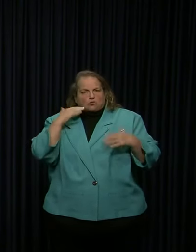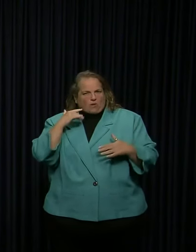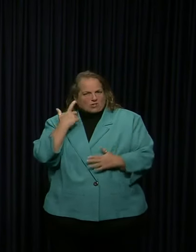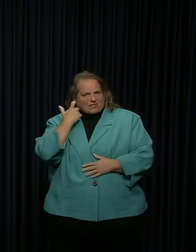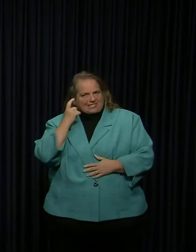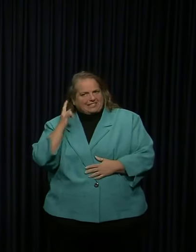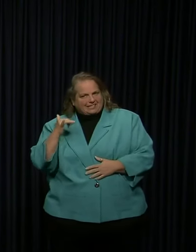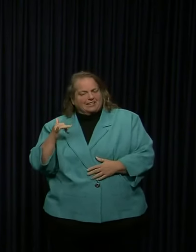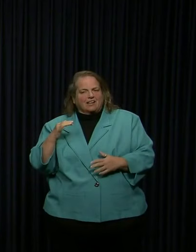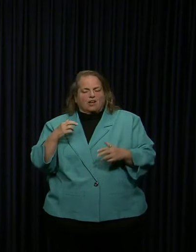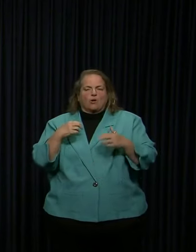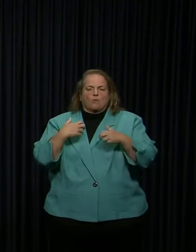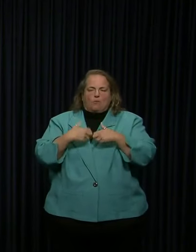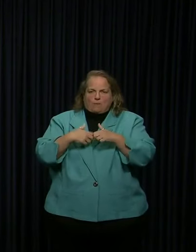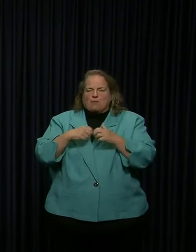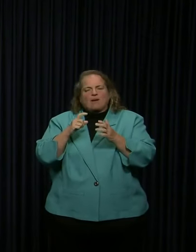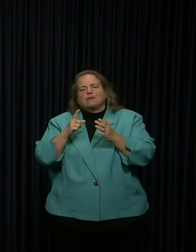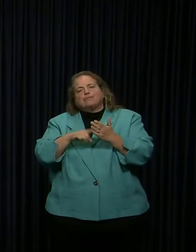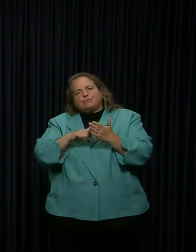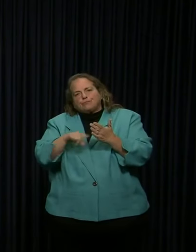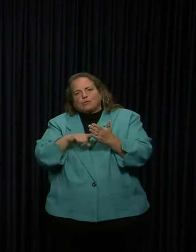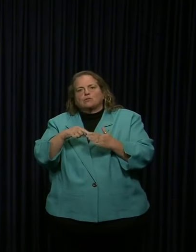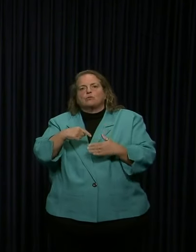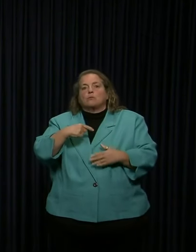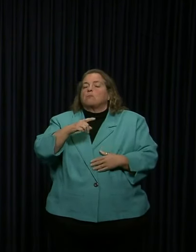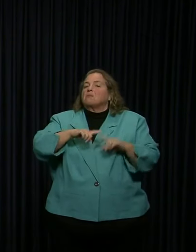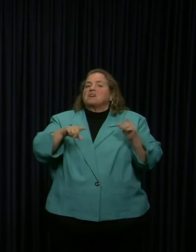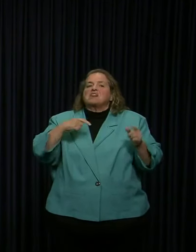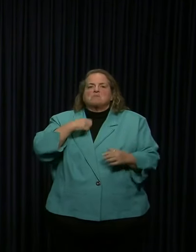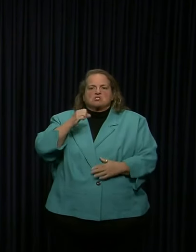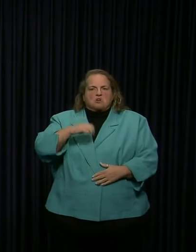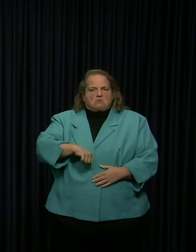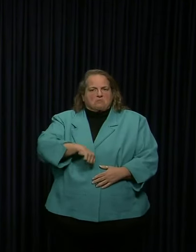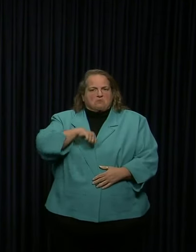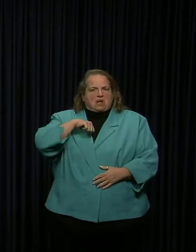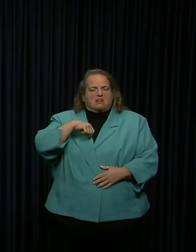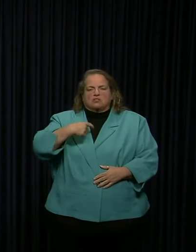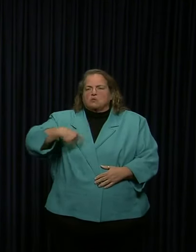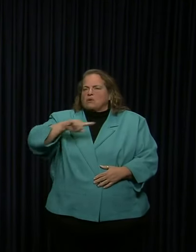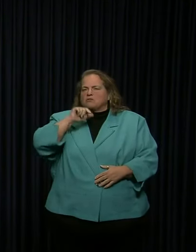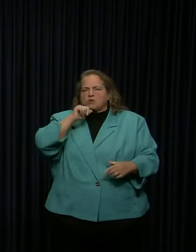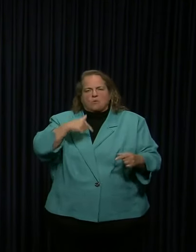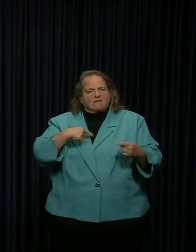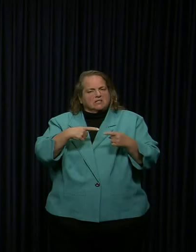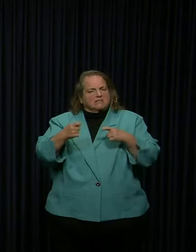EVERY DIVINELY SURE MORE OF YOU ARE MORE EXCITED ABOUT THIS THAN WHEN I USED TO READ THROUGH ALL